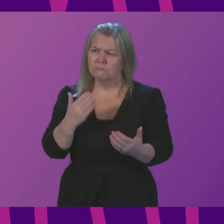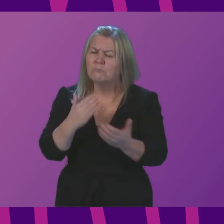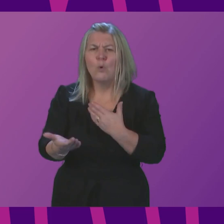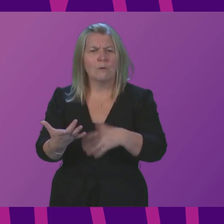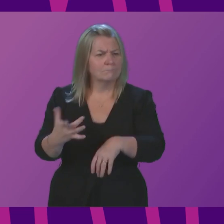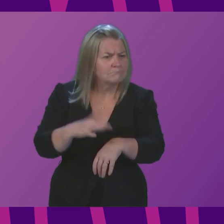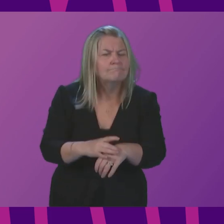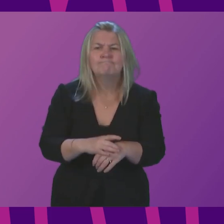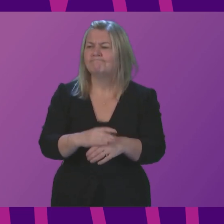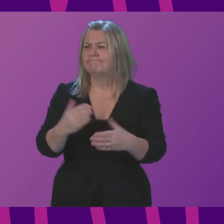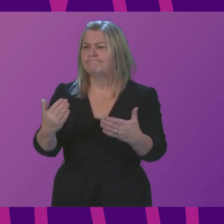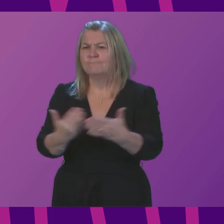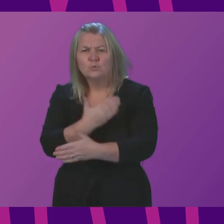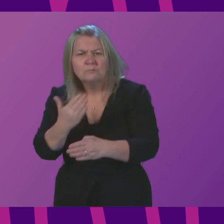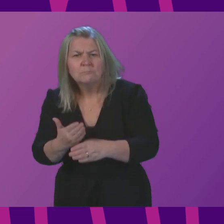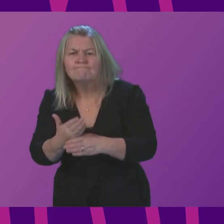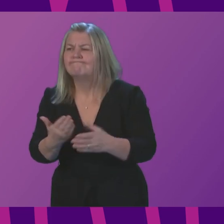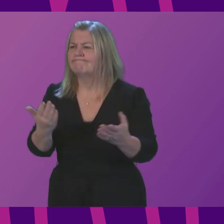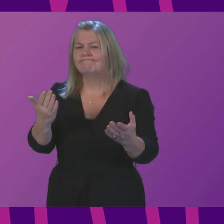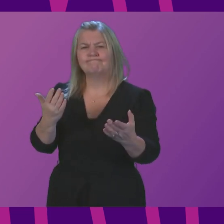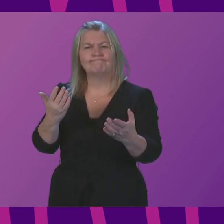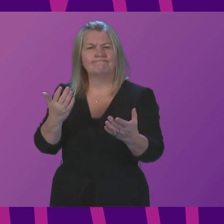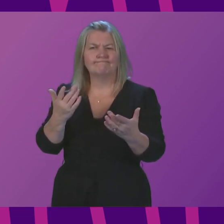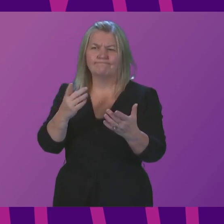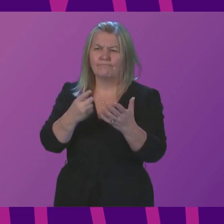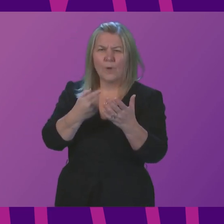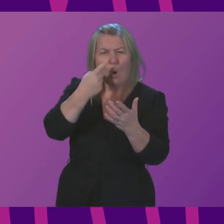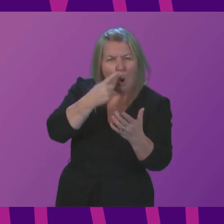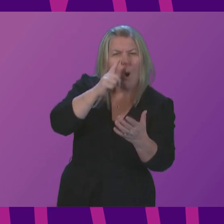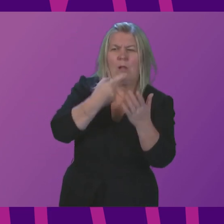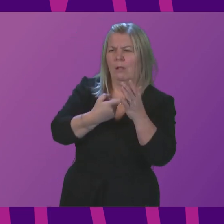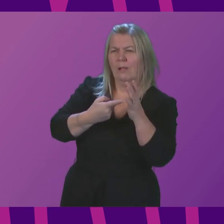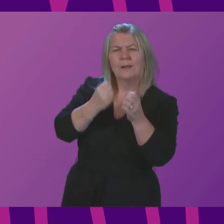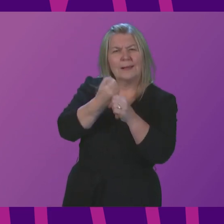in oil and gas and nuclear in the low-carbon, green technologies of the future, including